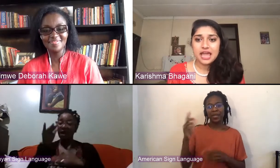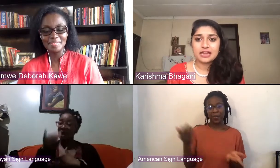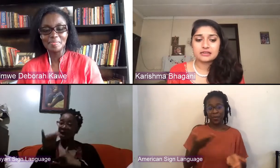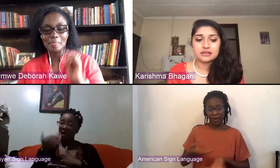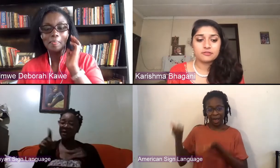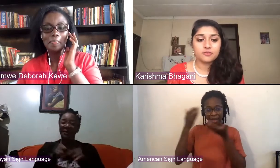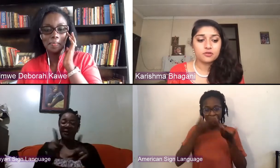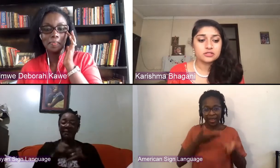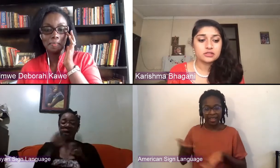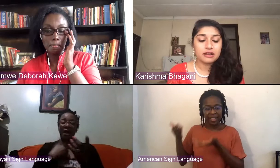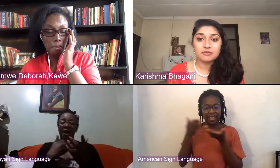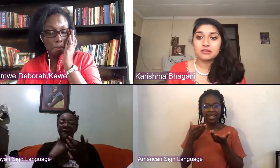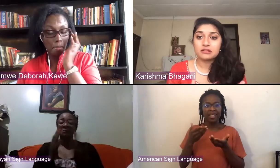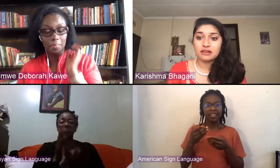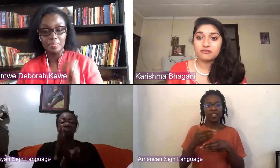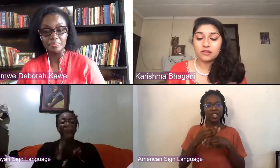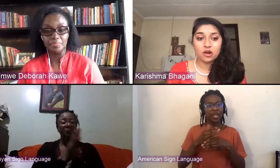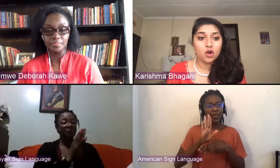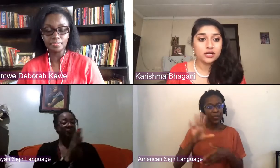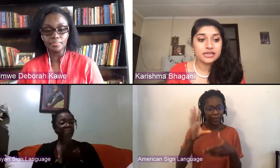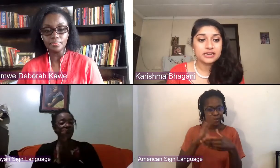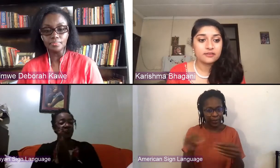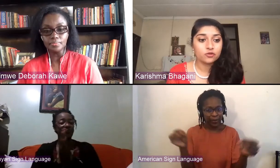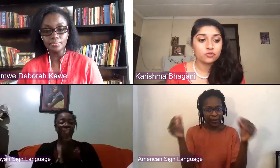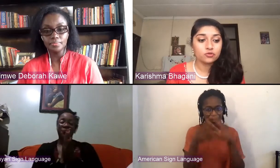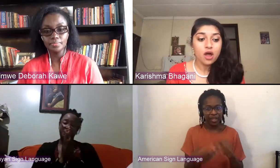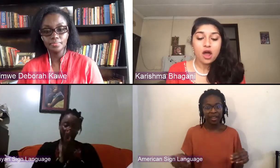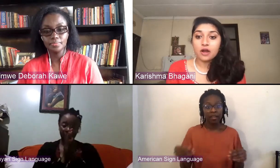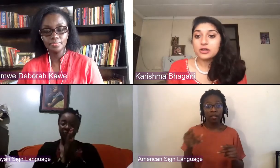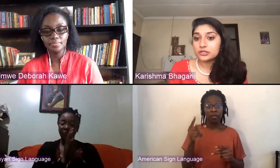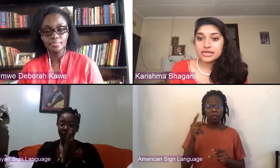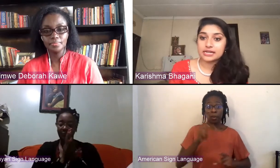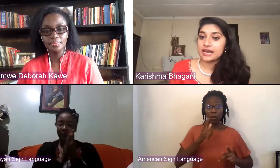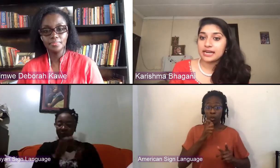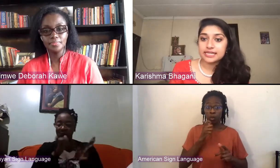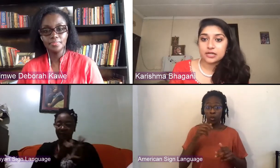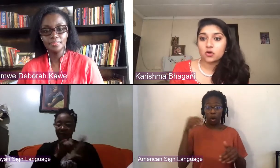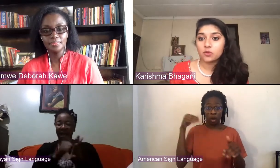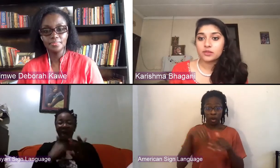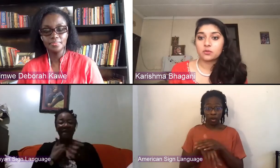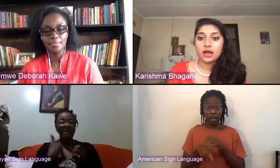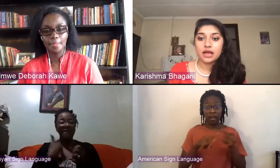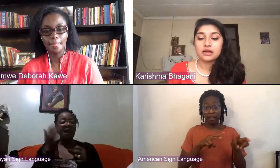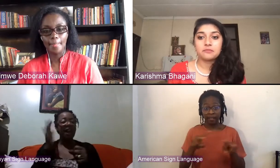and folks that are logged in if you are interested in connecting at all with the work,